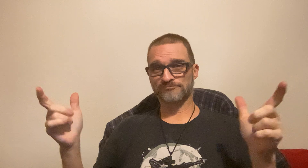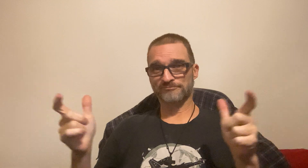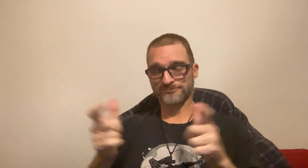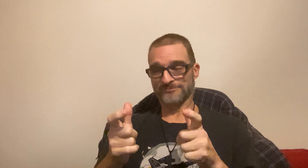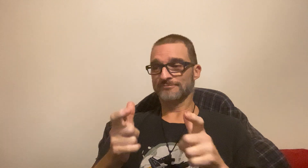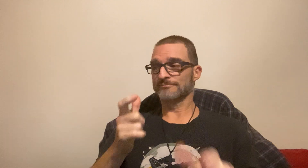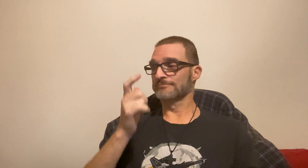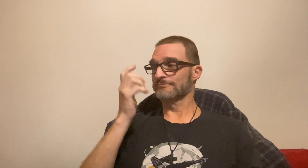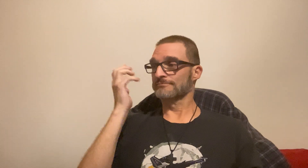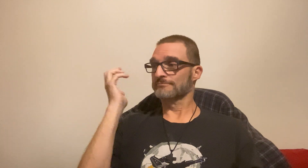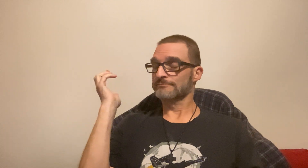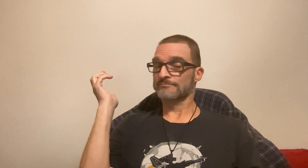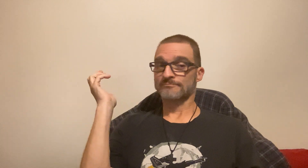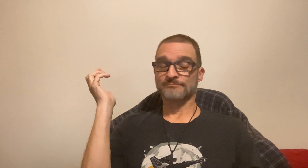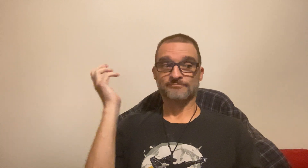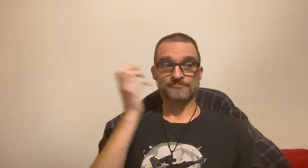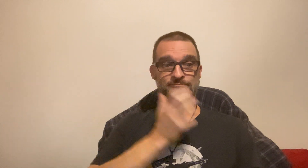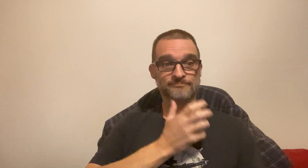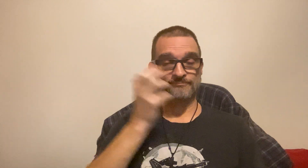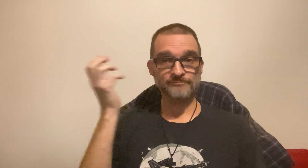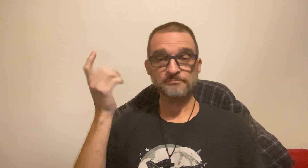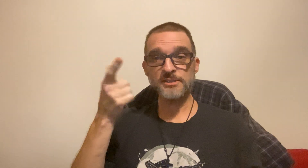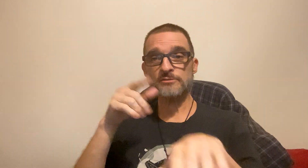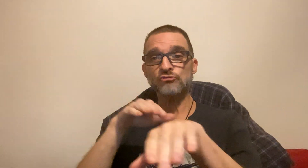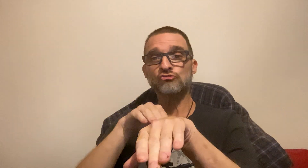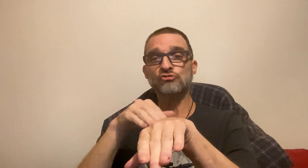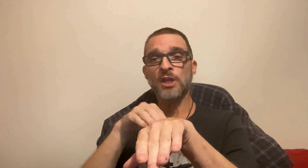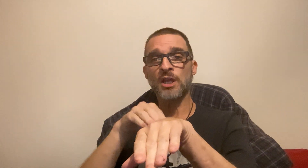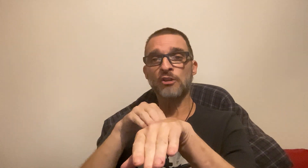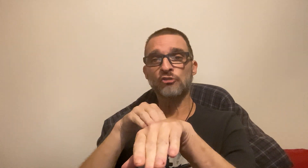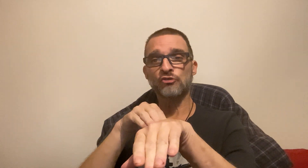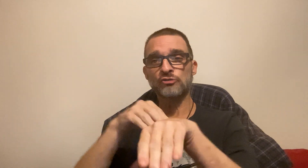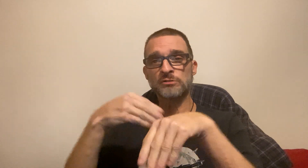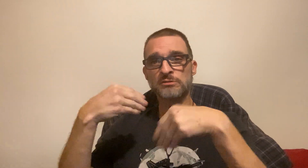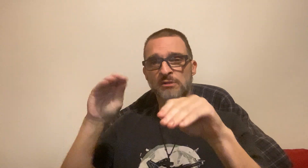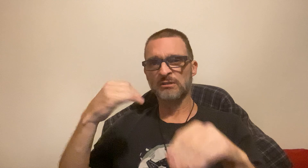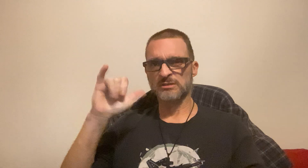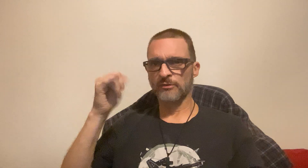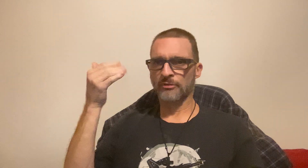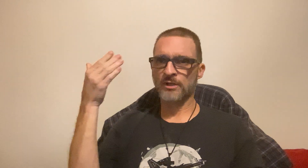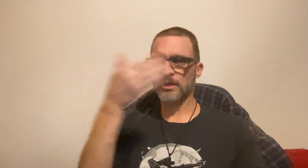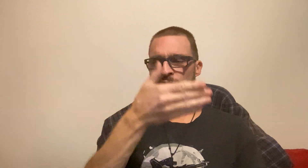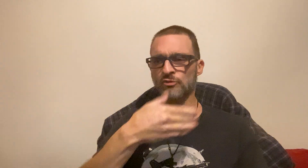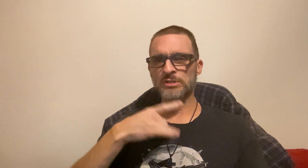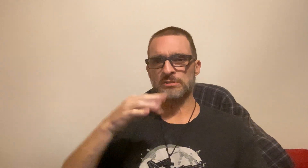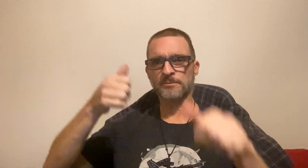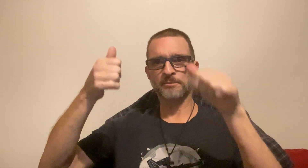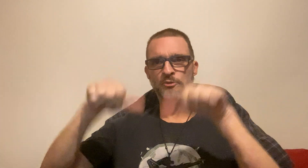I was surprised to see how much stuff got sold. *WOW* The trailer is still there for sale.